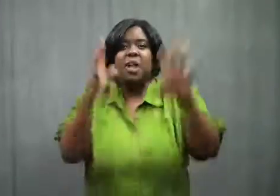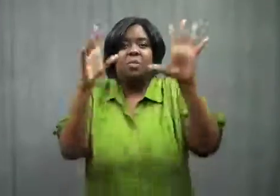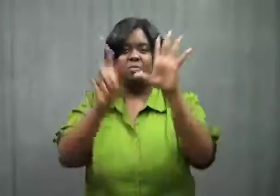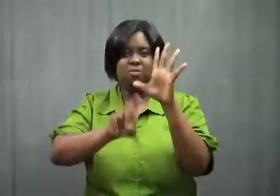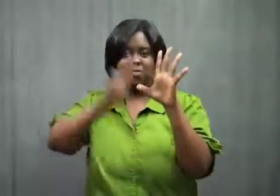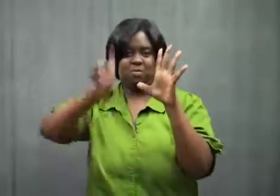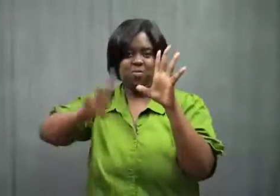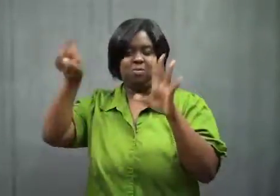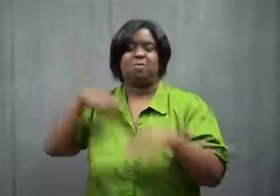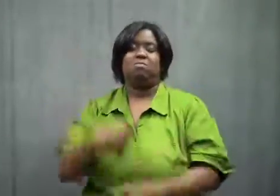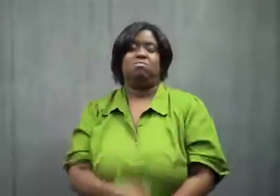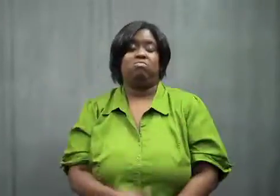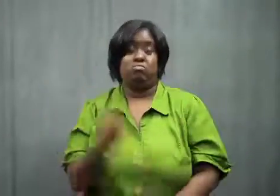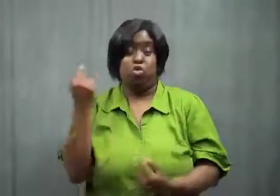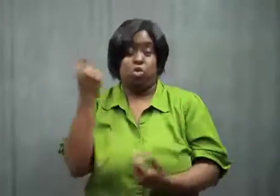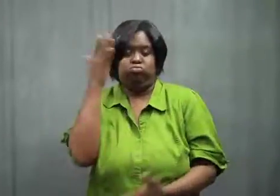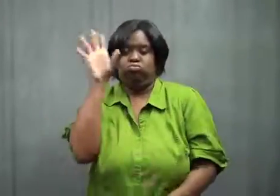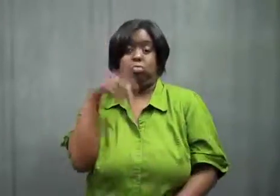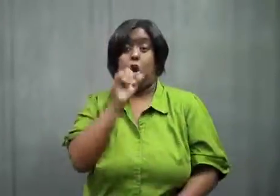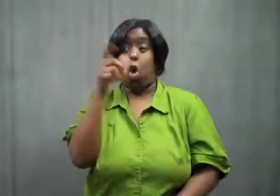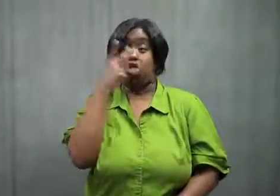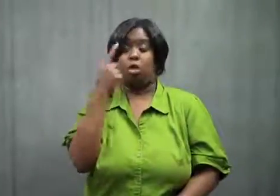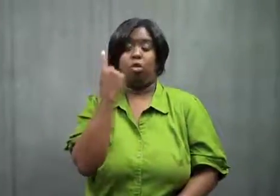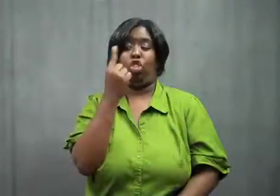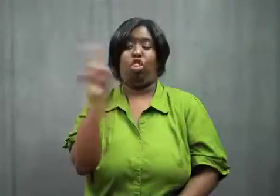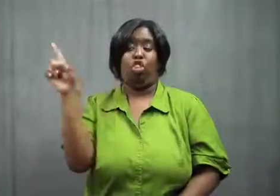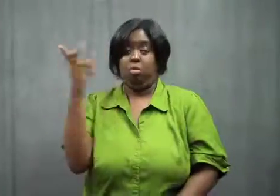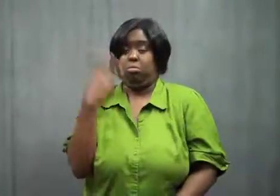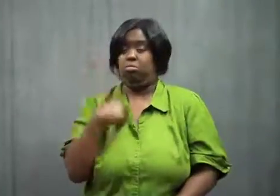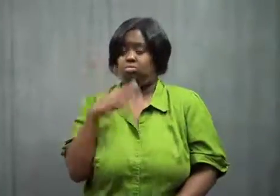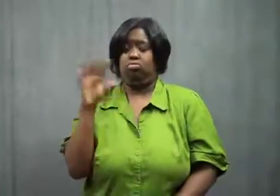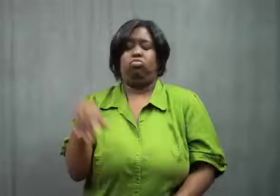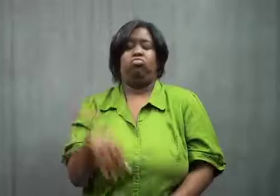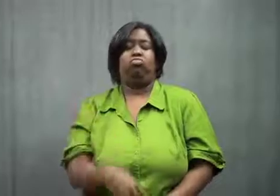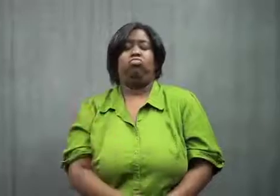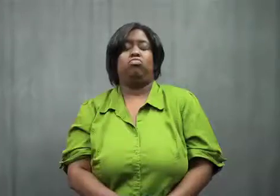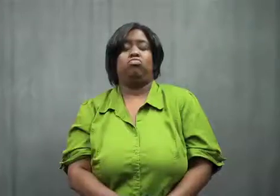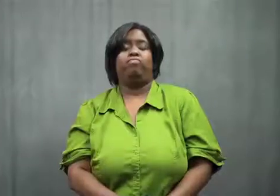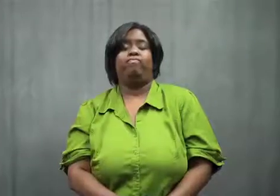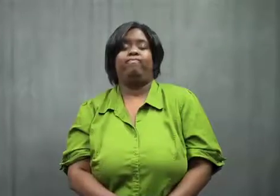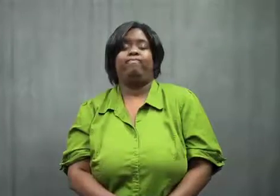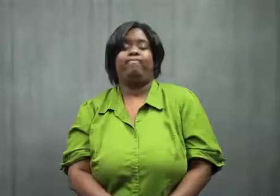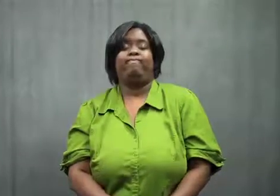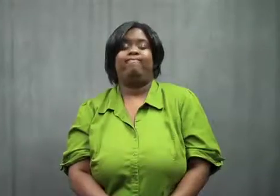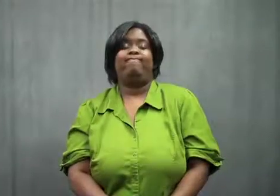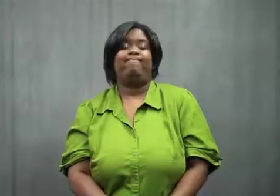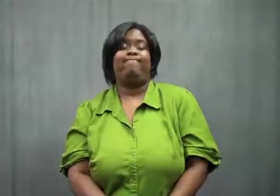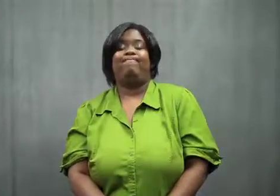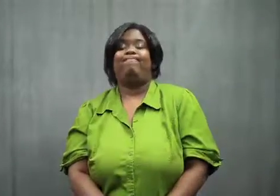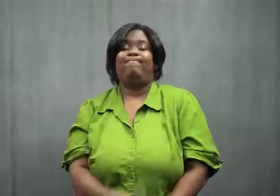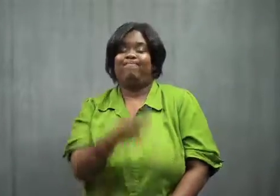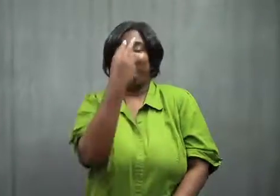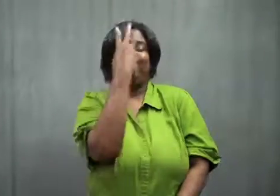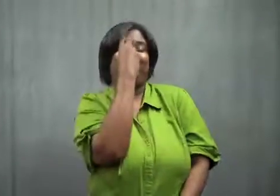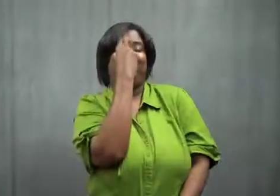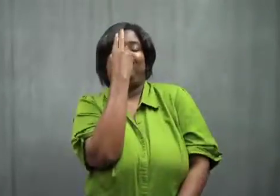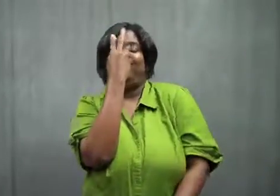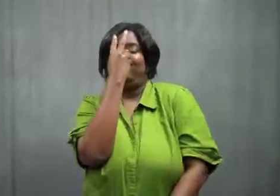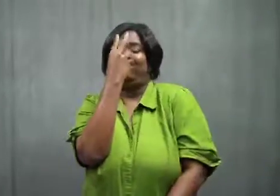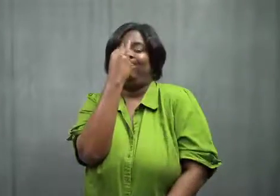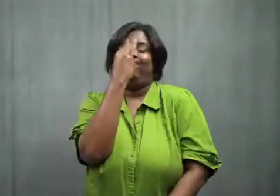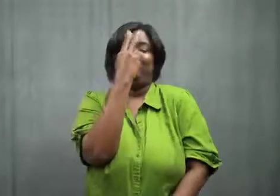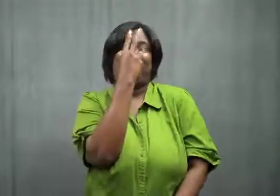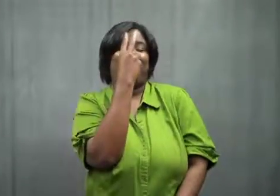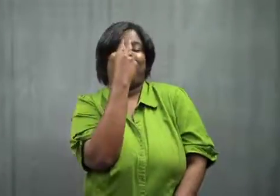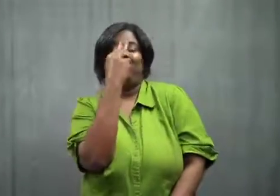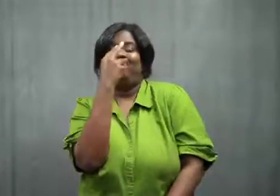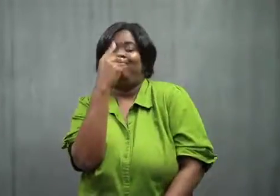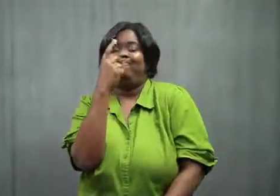I saw her leave. I didn't know where she was going, just saw her out of the corner of my eye.